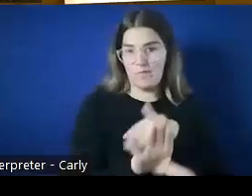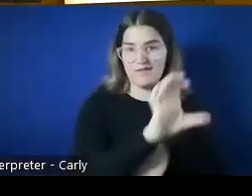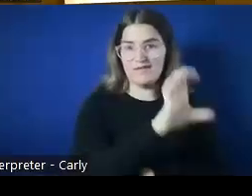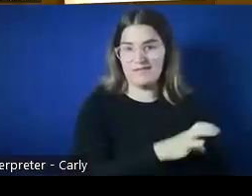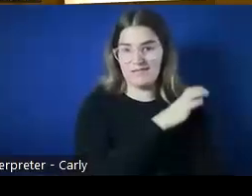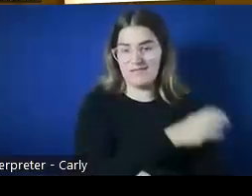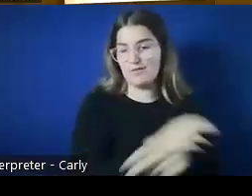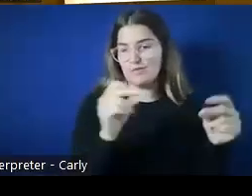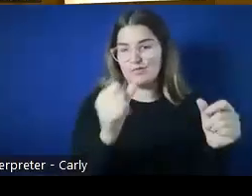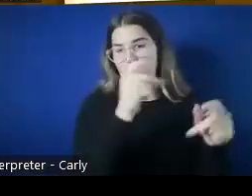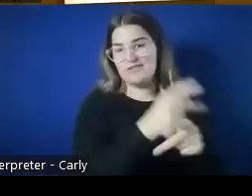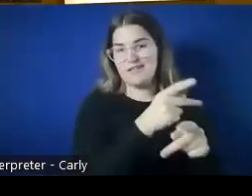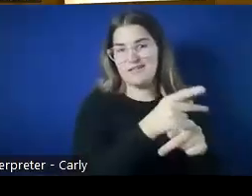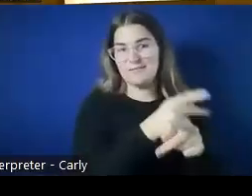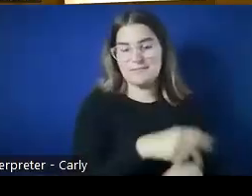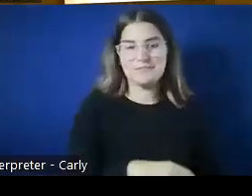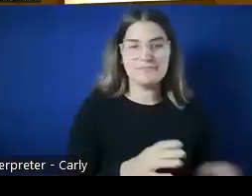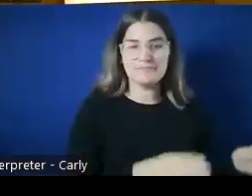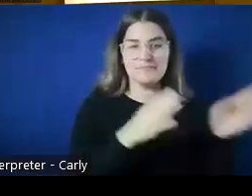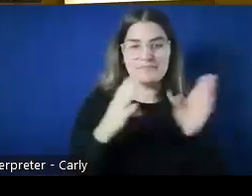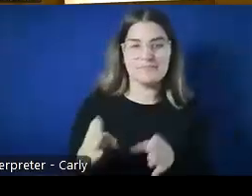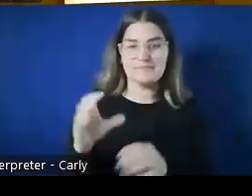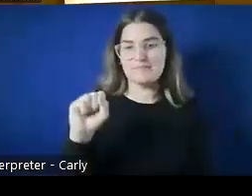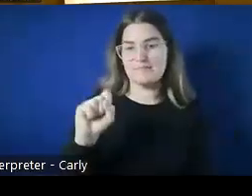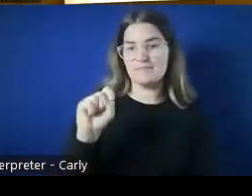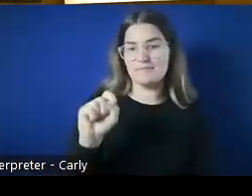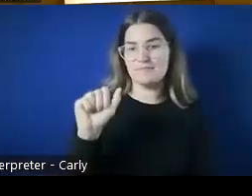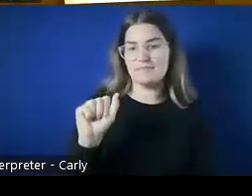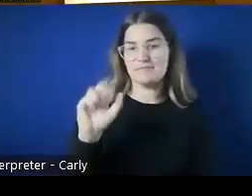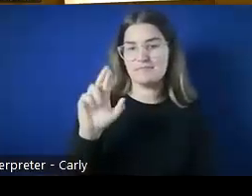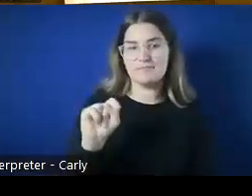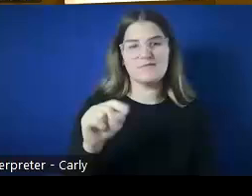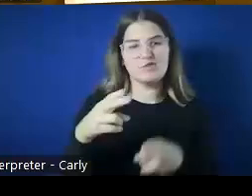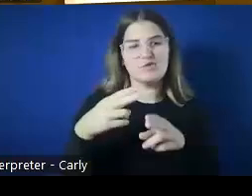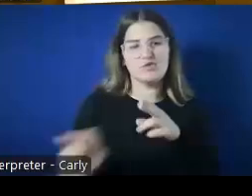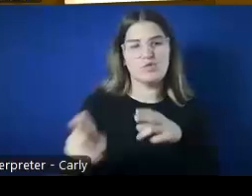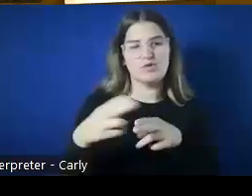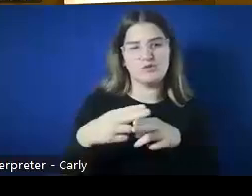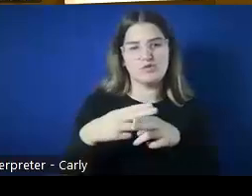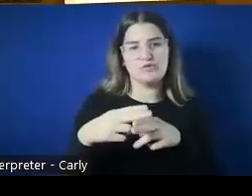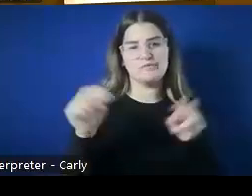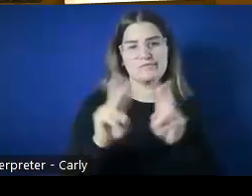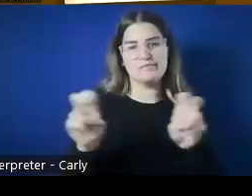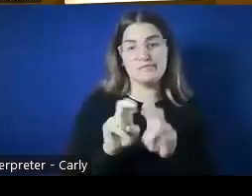care we also have our Start program which stands for short-term assessment and response team and